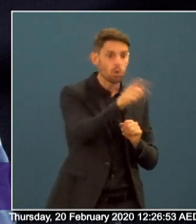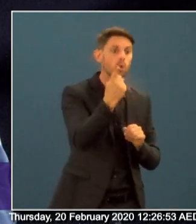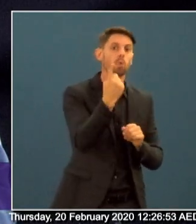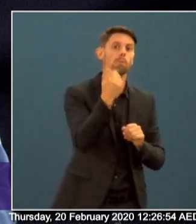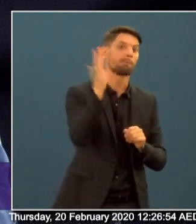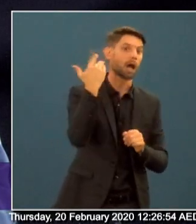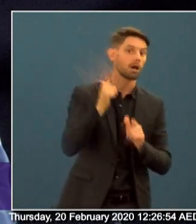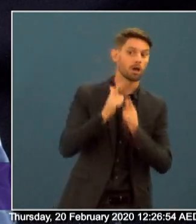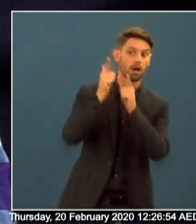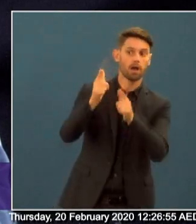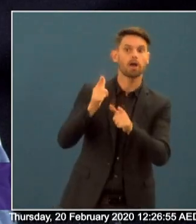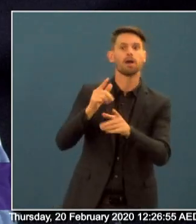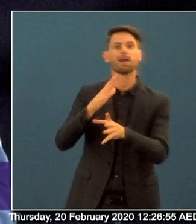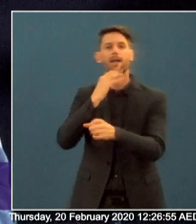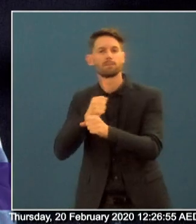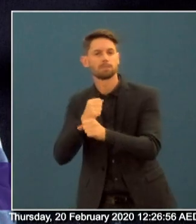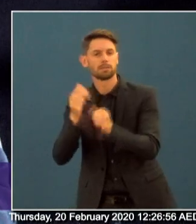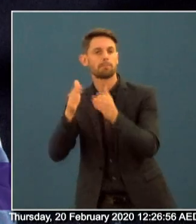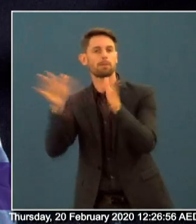but I — although I can't quote the statistic,